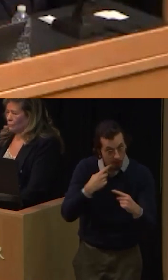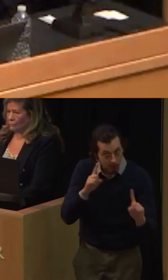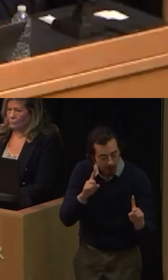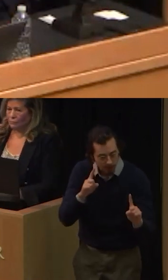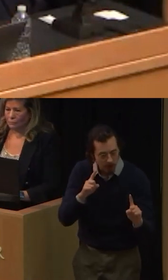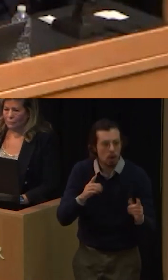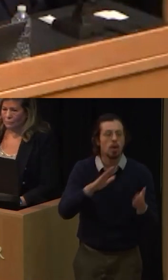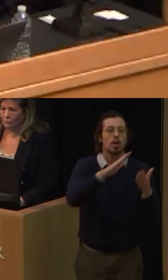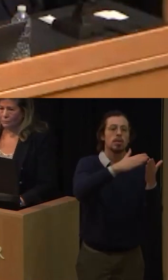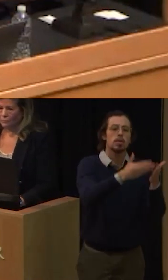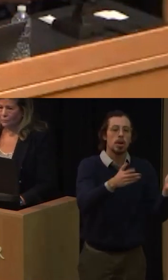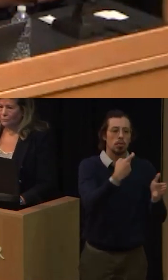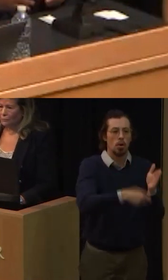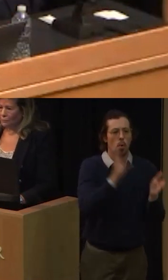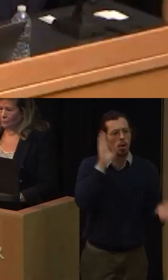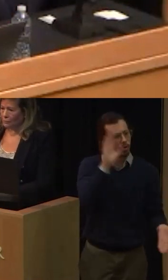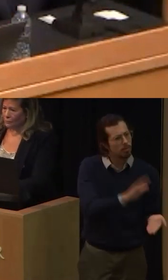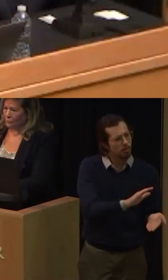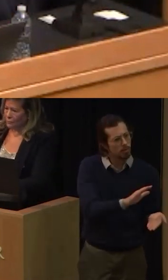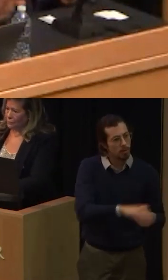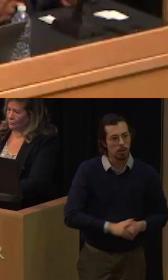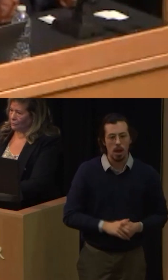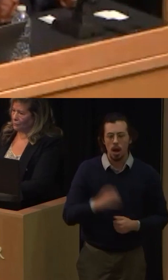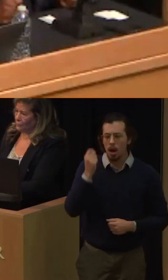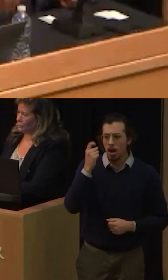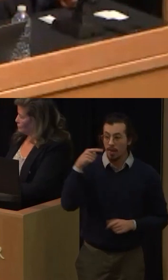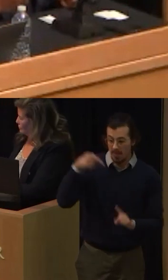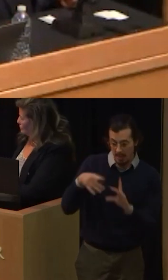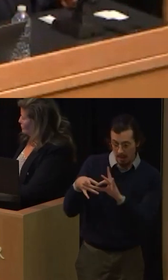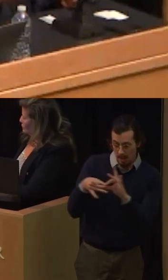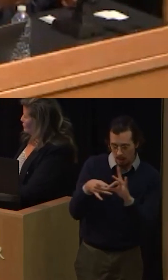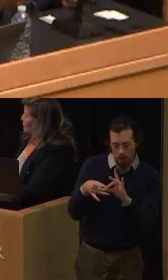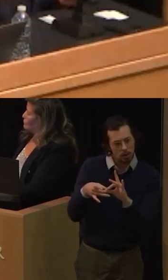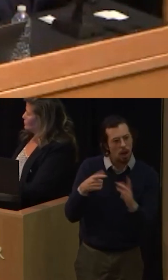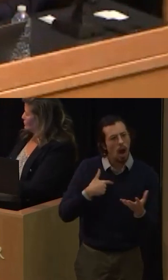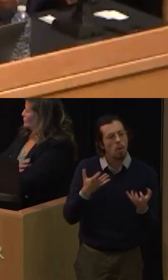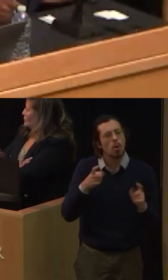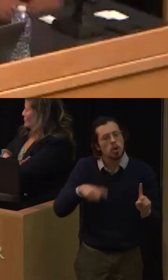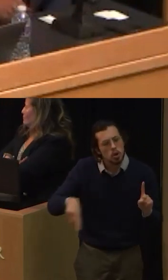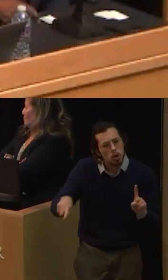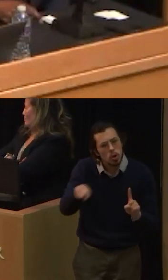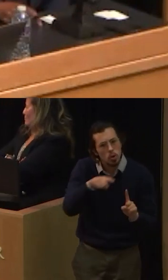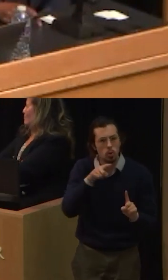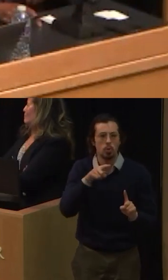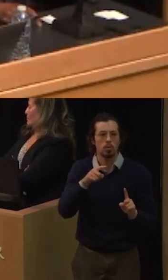so there is a interconnective tissue here, and what I'm looking for from all of you is to find your way into the kind of advocacy